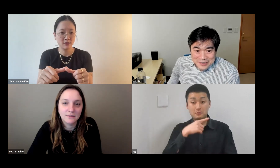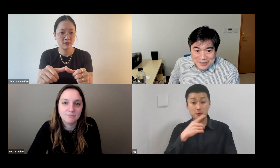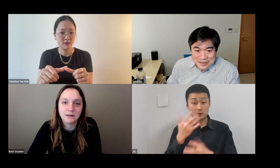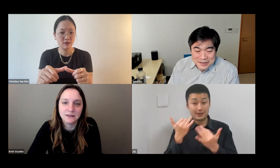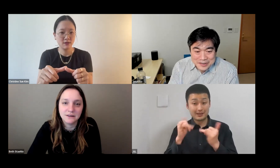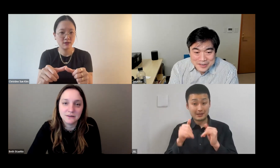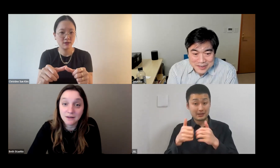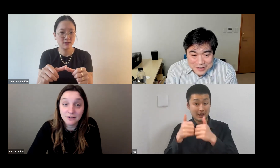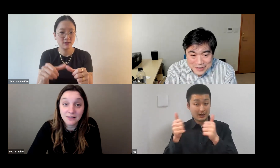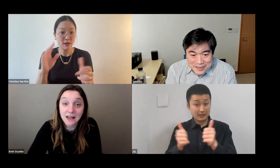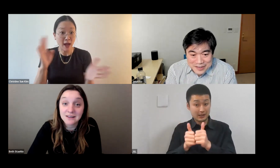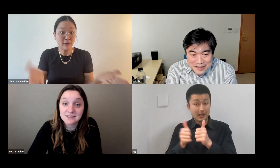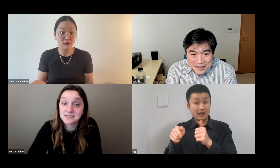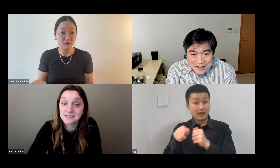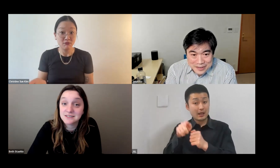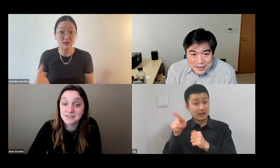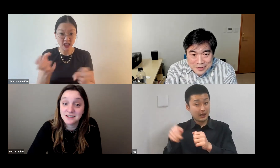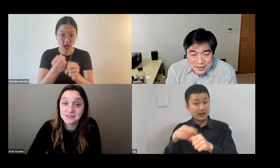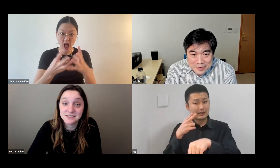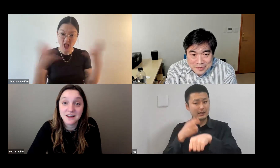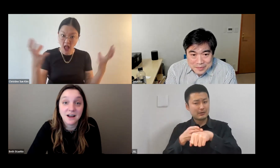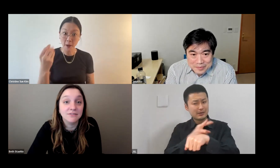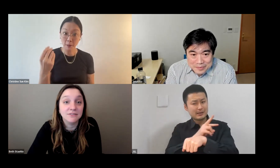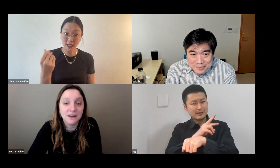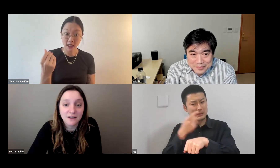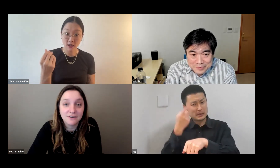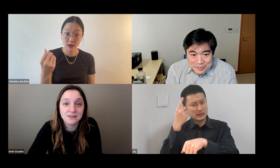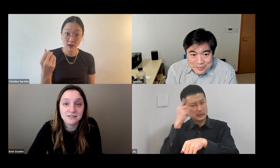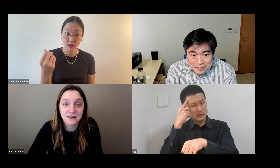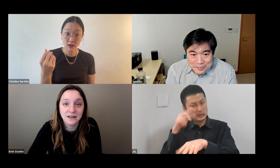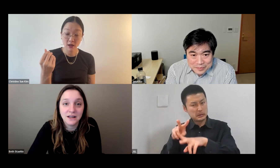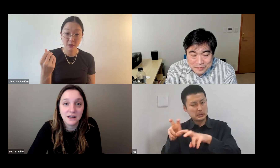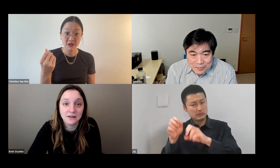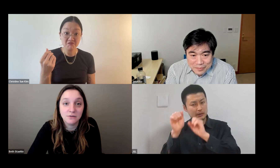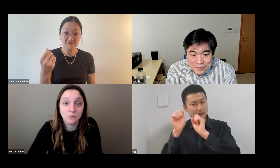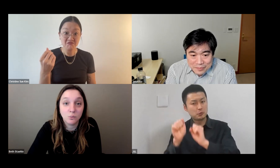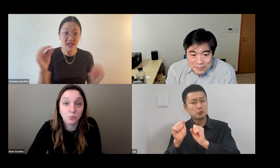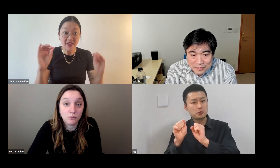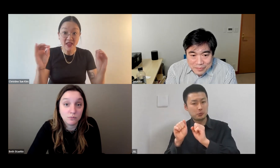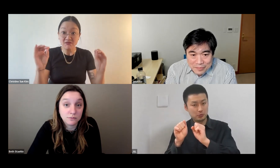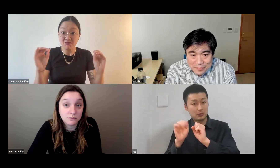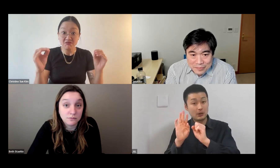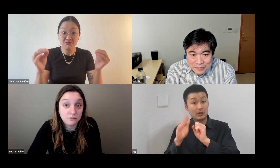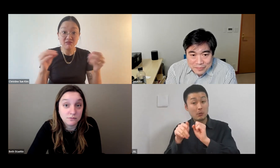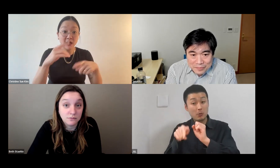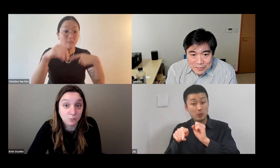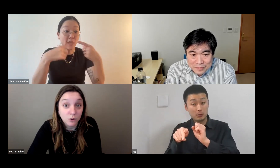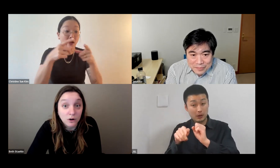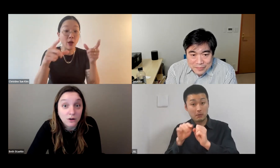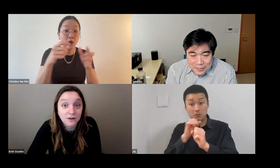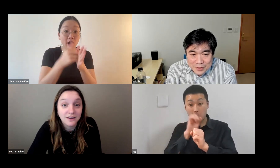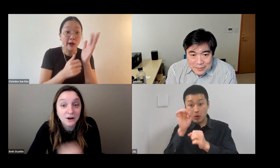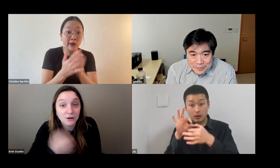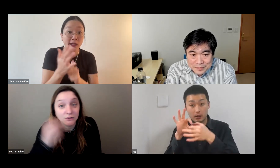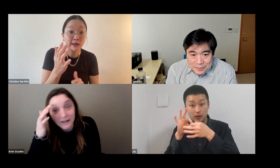But it never lasts, does it? I've never seen it… work, right?